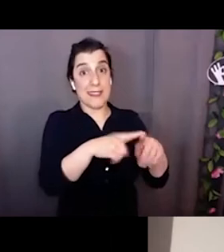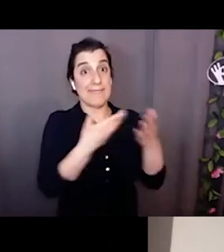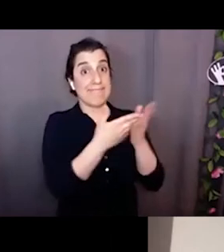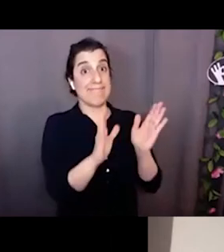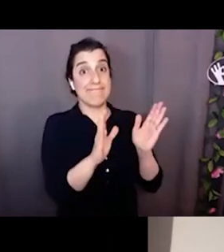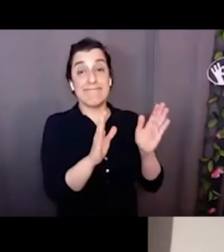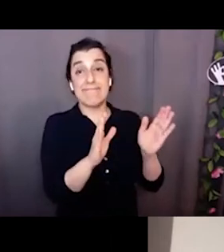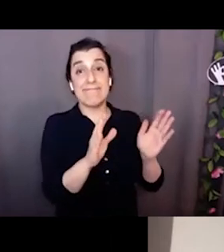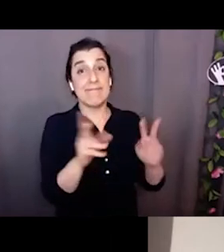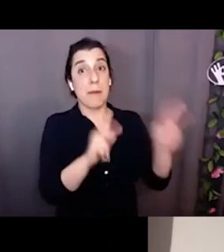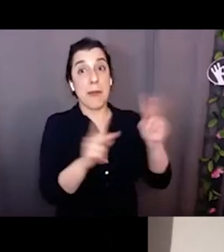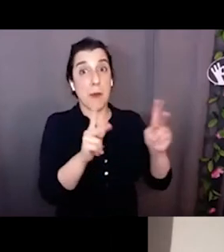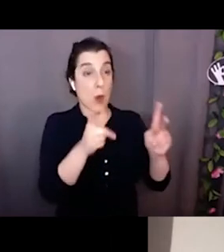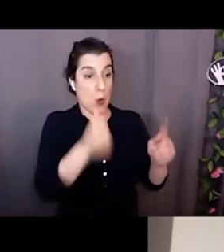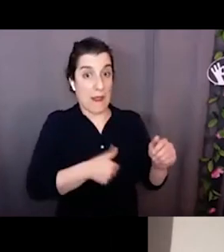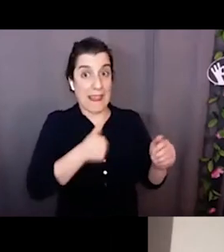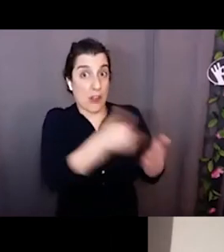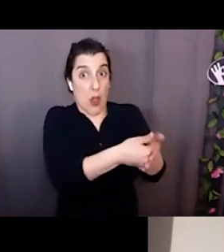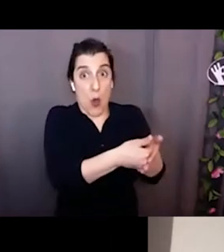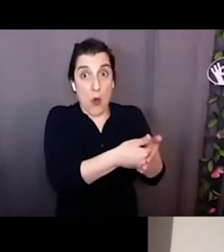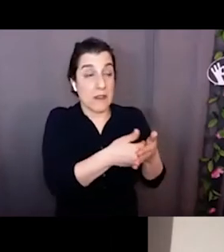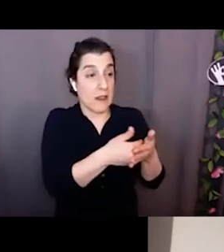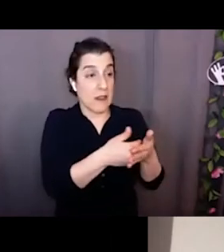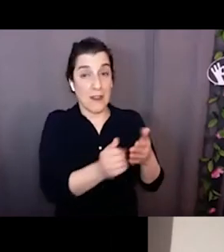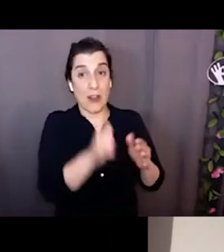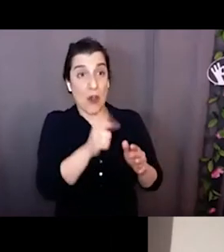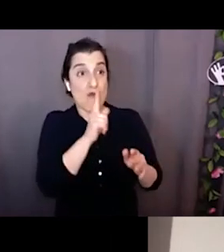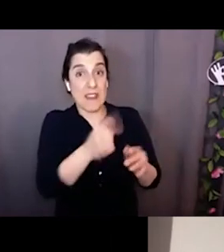them. Um, or you want to bring, take this moment to talk about,